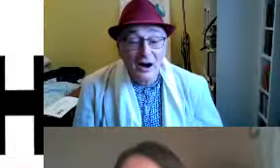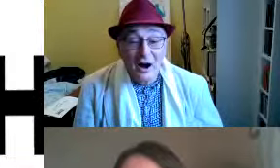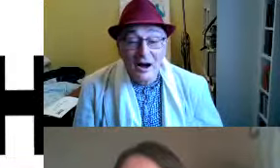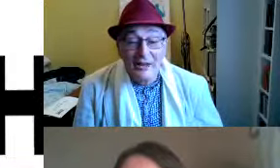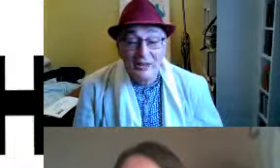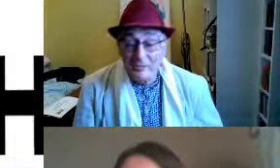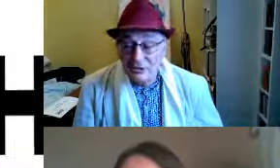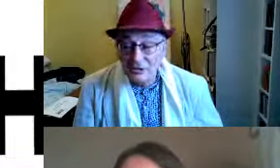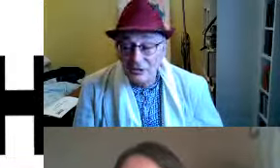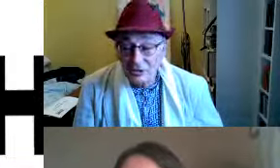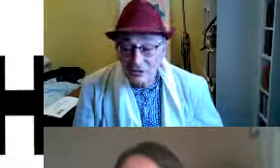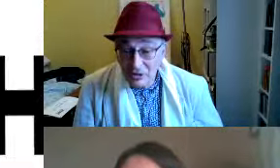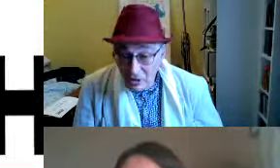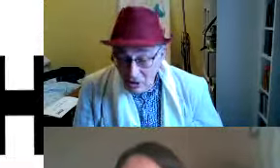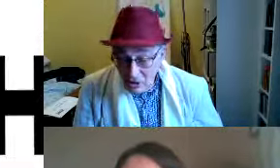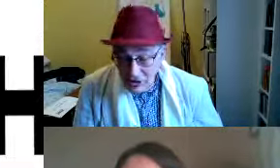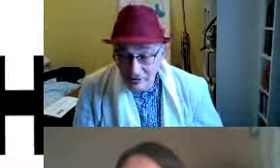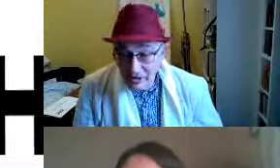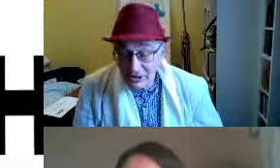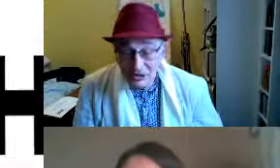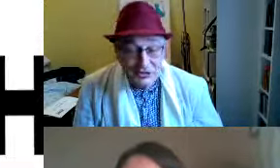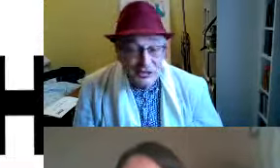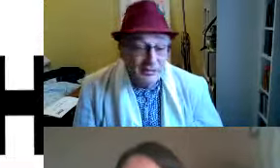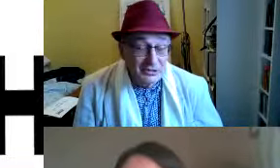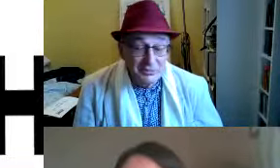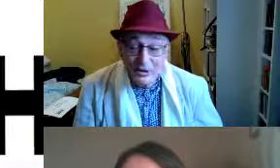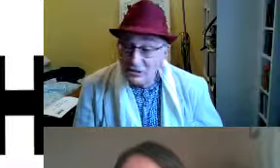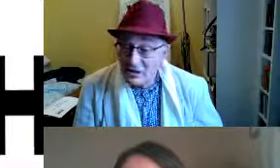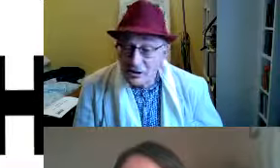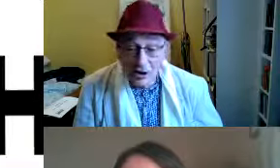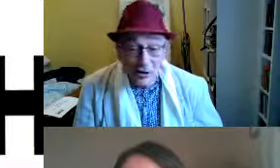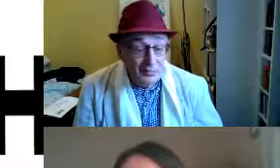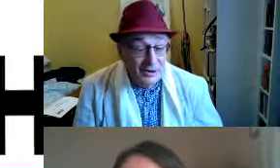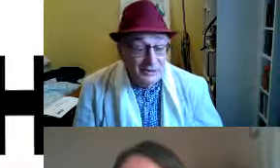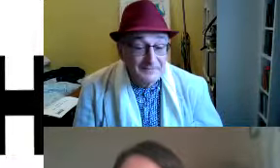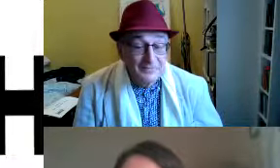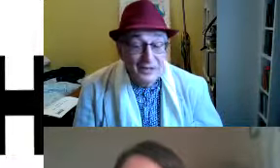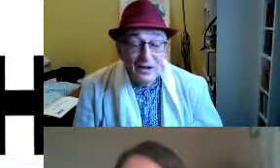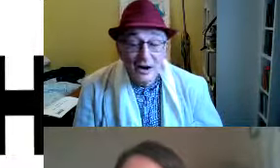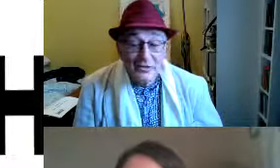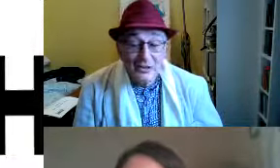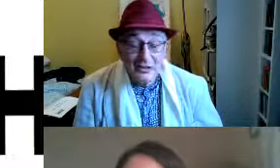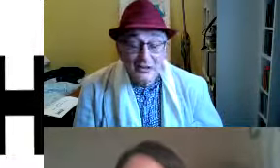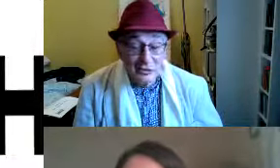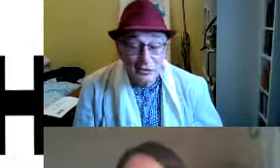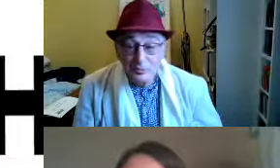i that potential longer term relationship isn't as an unknown but i think it could be